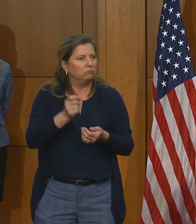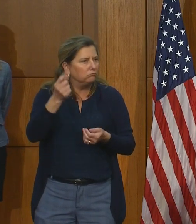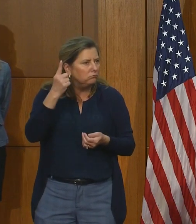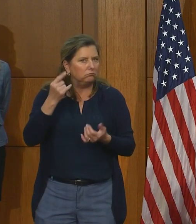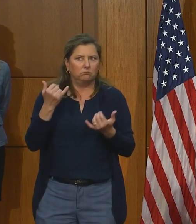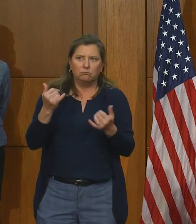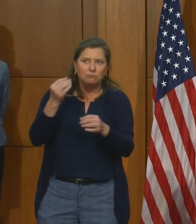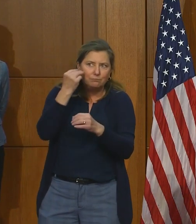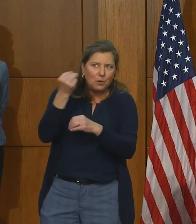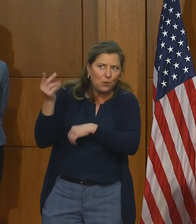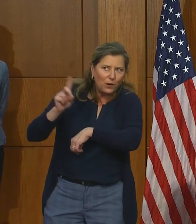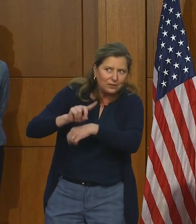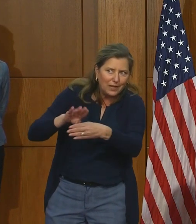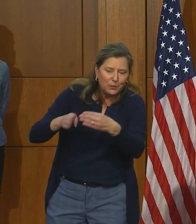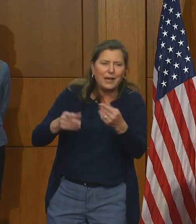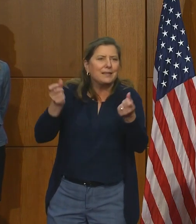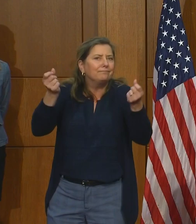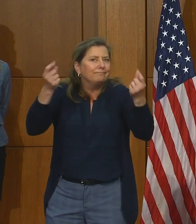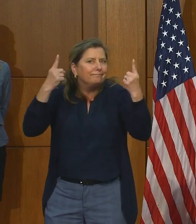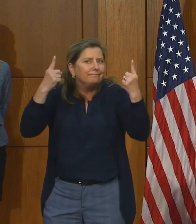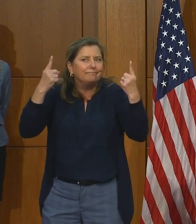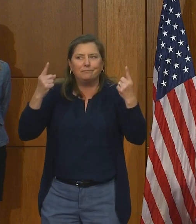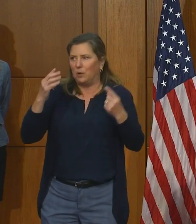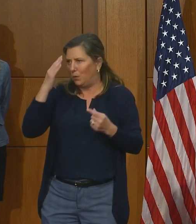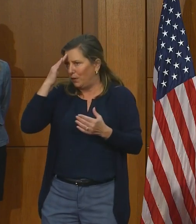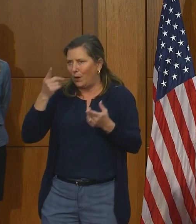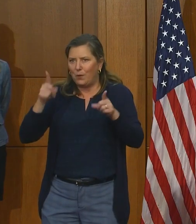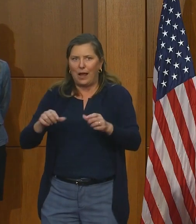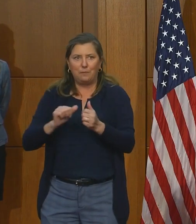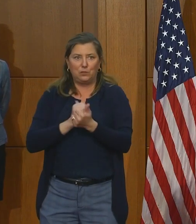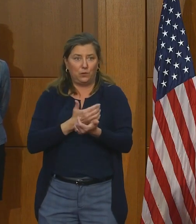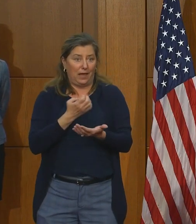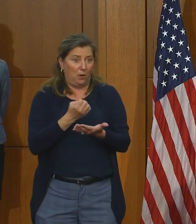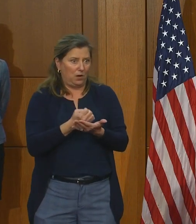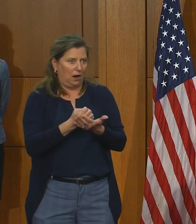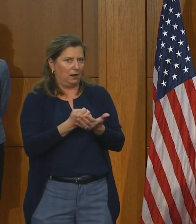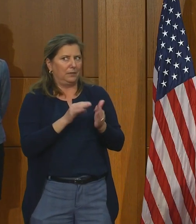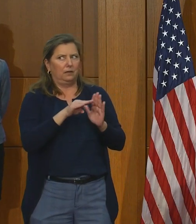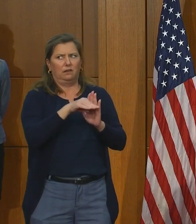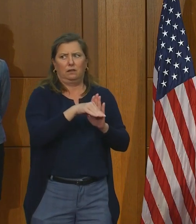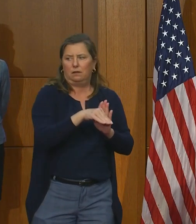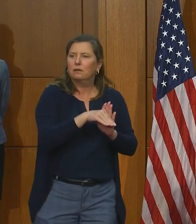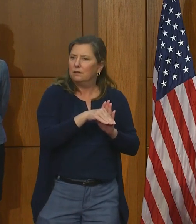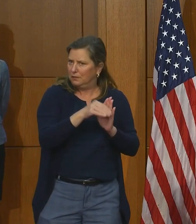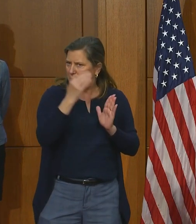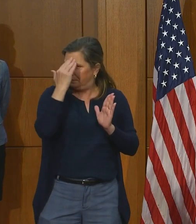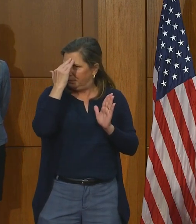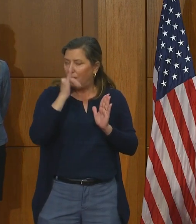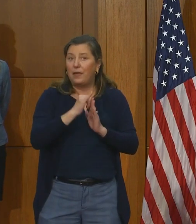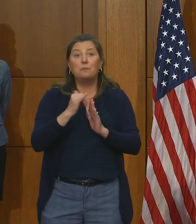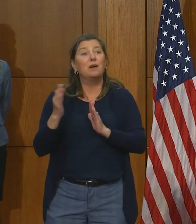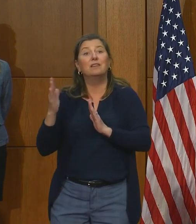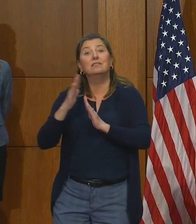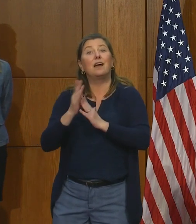THAT'S WHAT ALL OF US AGREE ON- WE UNDERSTAND IT WELL WE